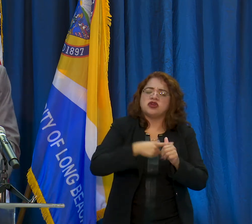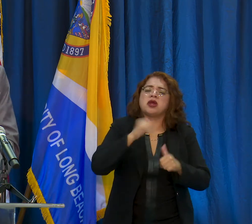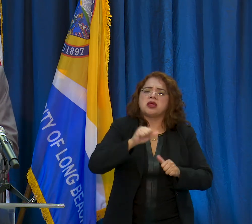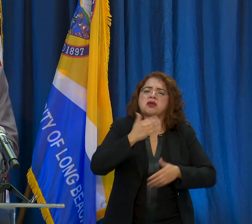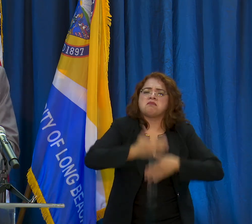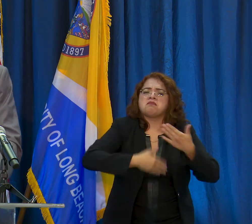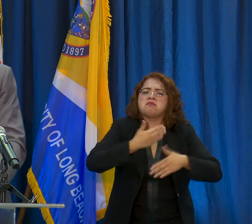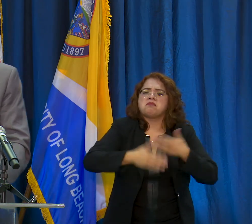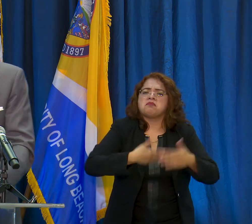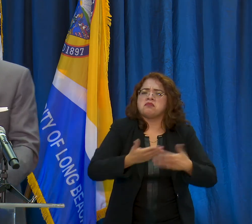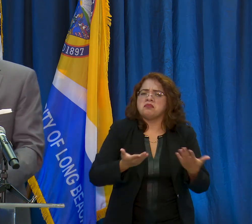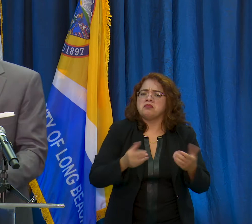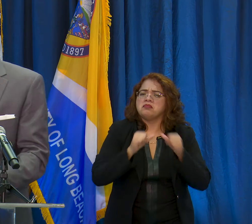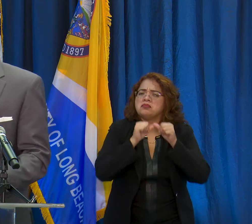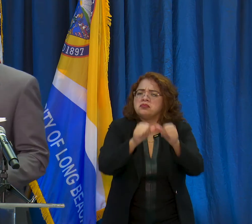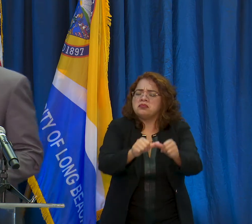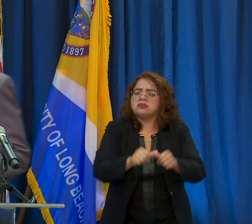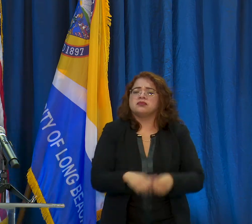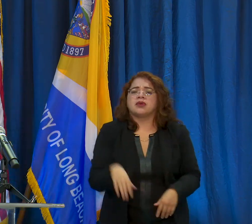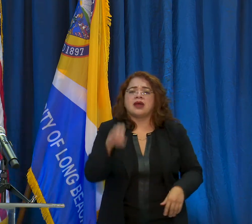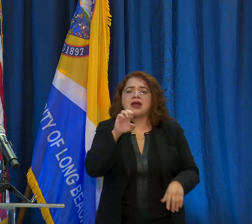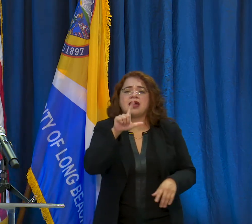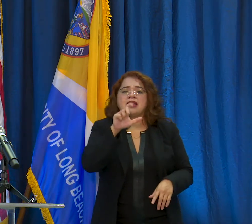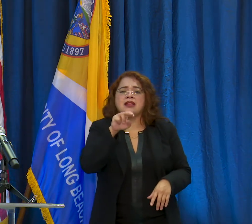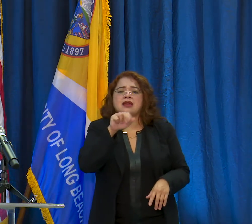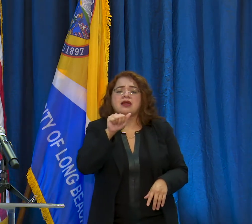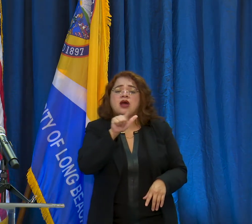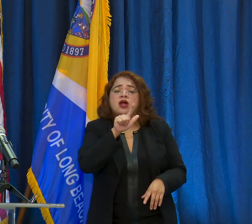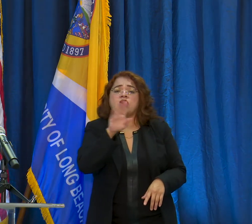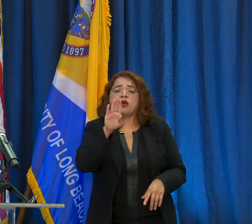at the Long Beach Business Journal. Ho ahead, Elena.